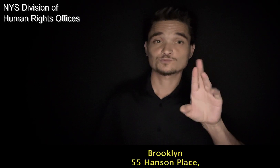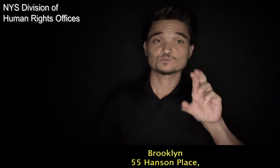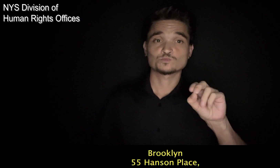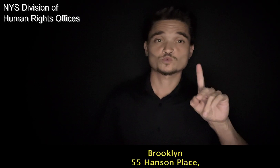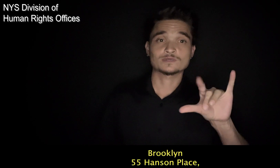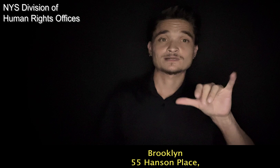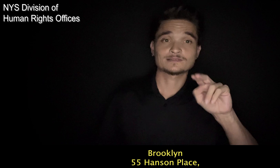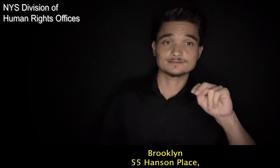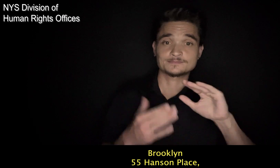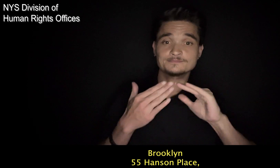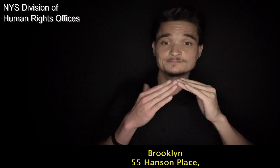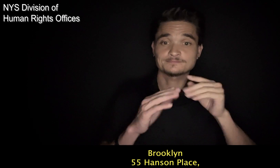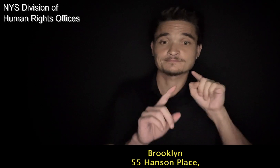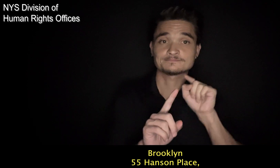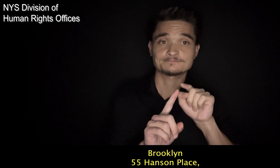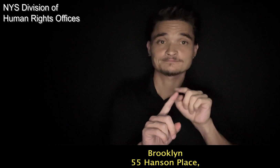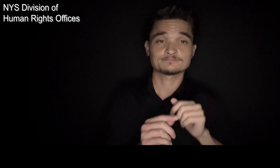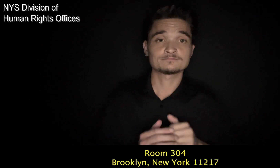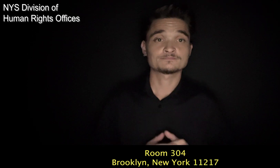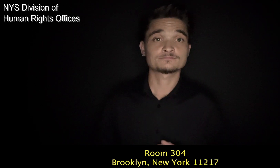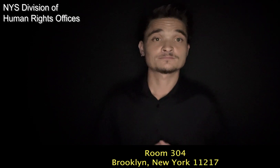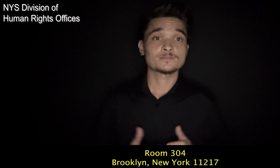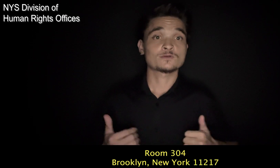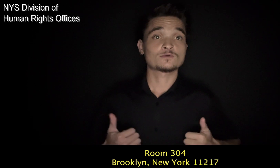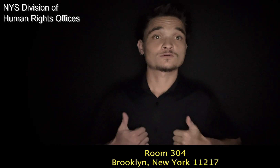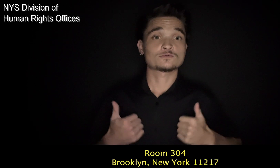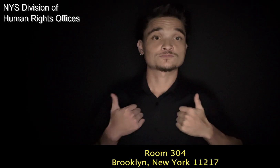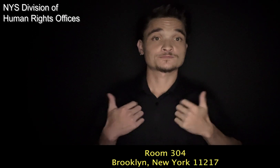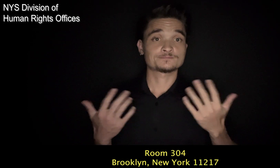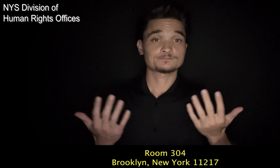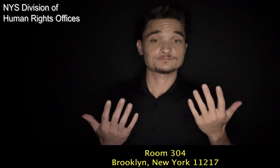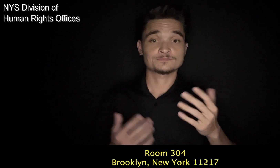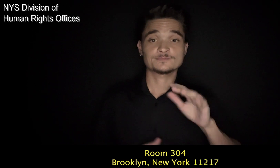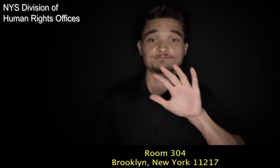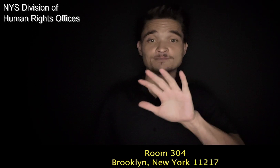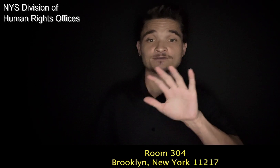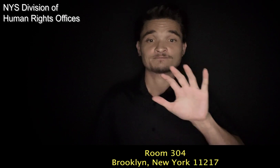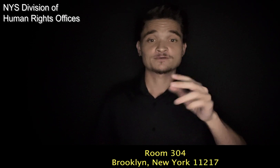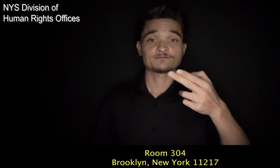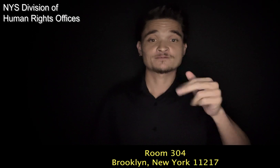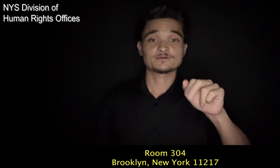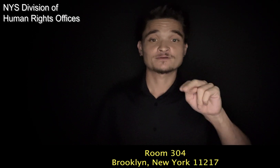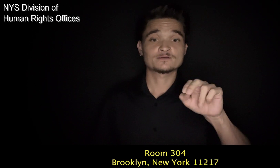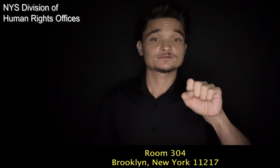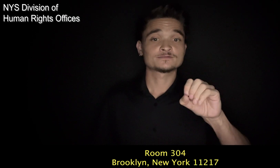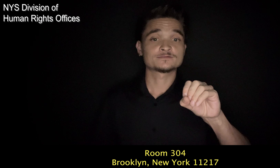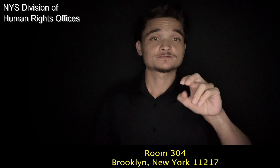Brooklyn 55 Hanson Place, Room 304 Brooklyn, New York 11217